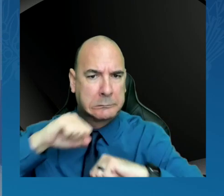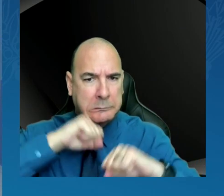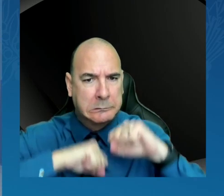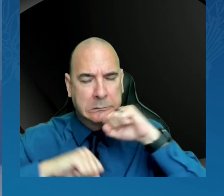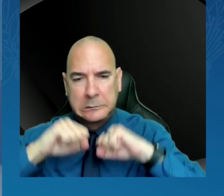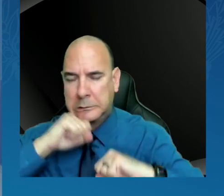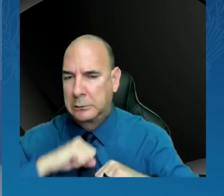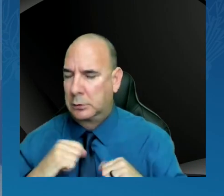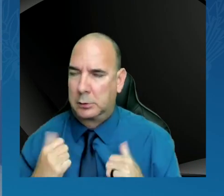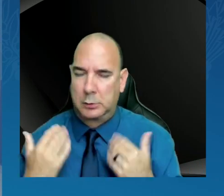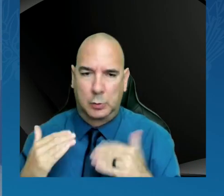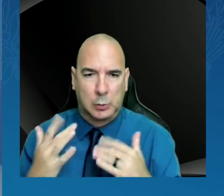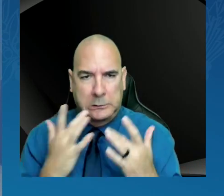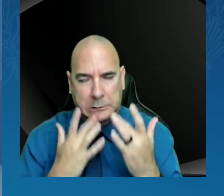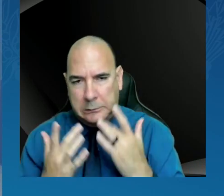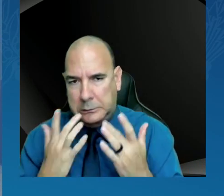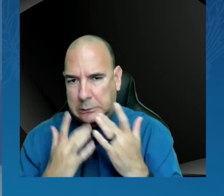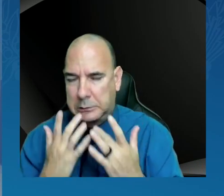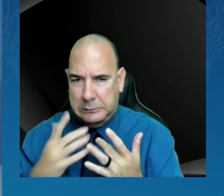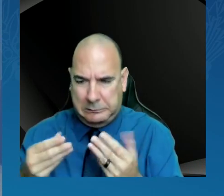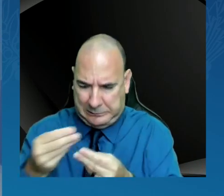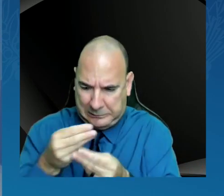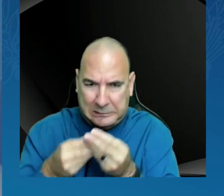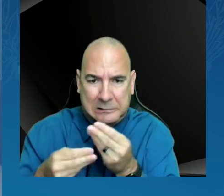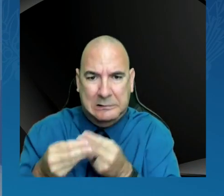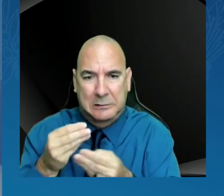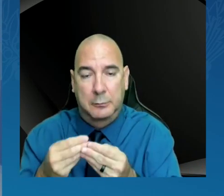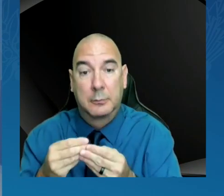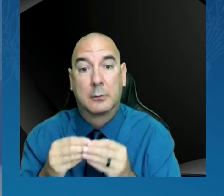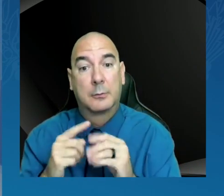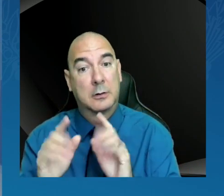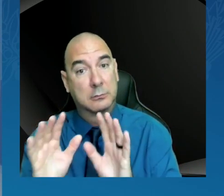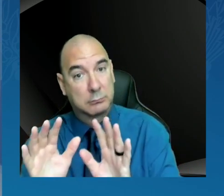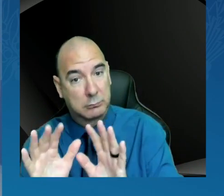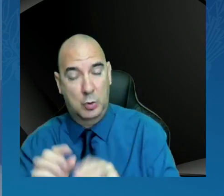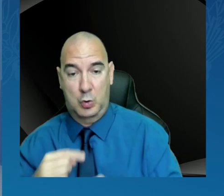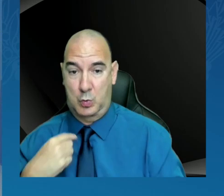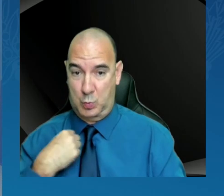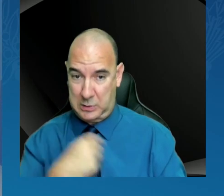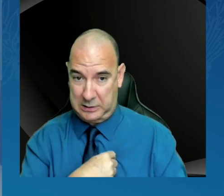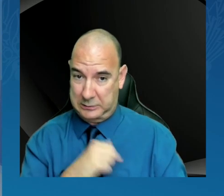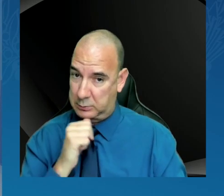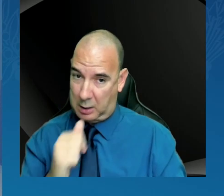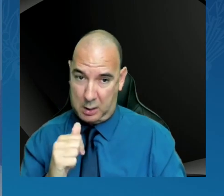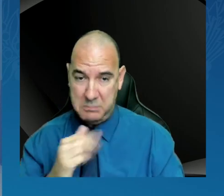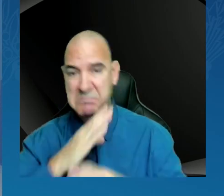But we were not deterred. These leaders were not deterred.